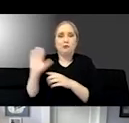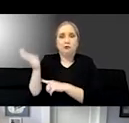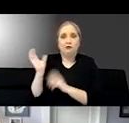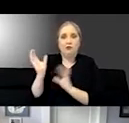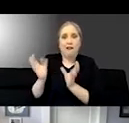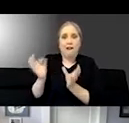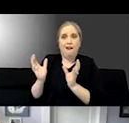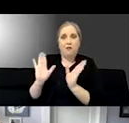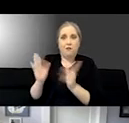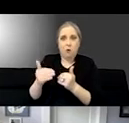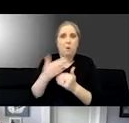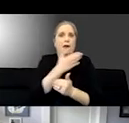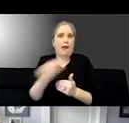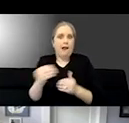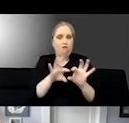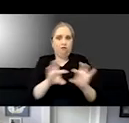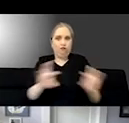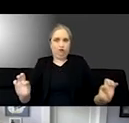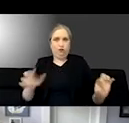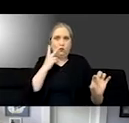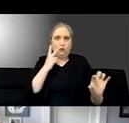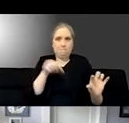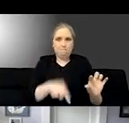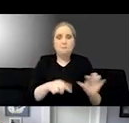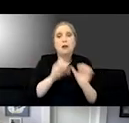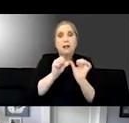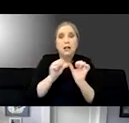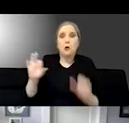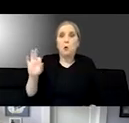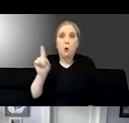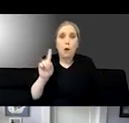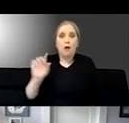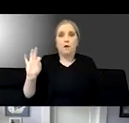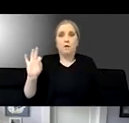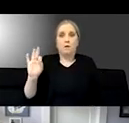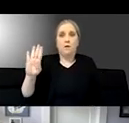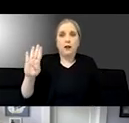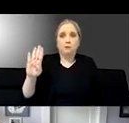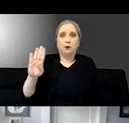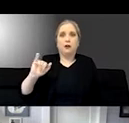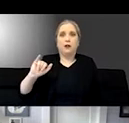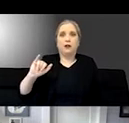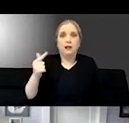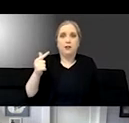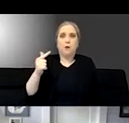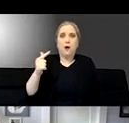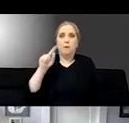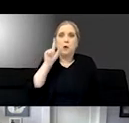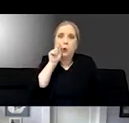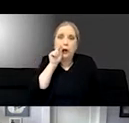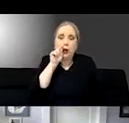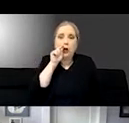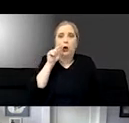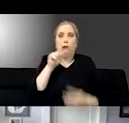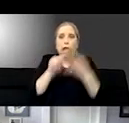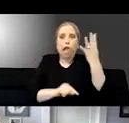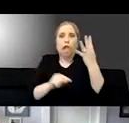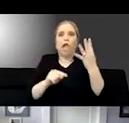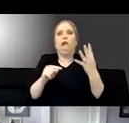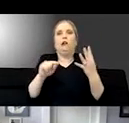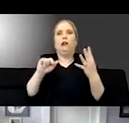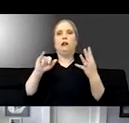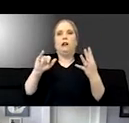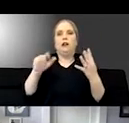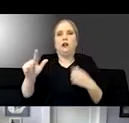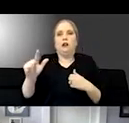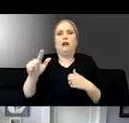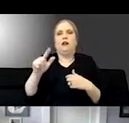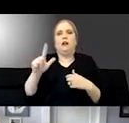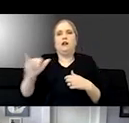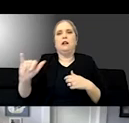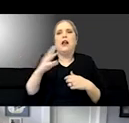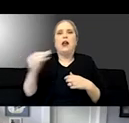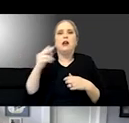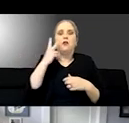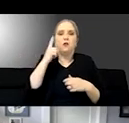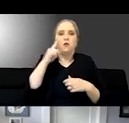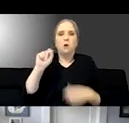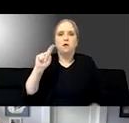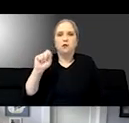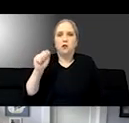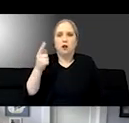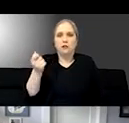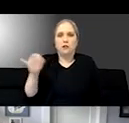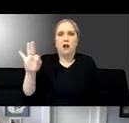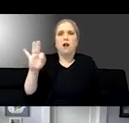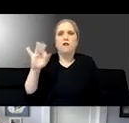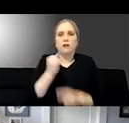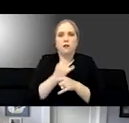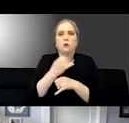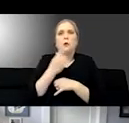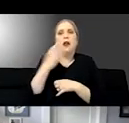You can continue the conversation with us on Facebook, Instagram, Twitter, and LinkedIn by searching Starkloff Disability Institute and using #cripcamp and SDI "Crip Camp." Now, let's get back to Colleen so she can introduce our wonderful guests and get the conversation started.